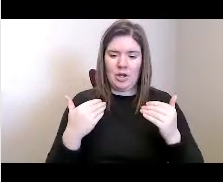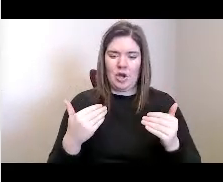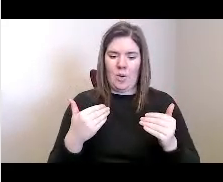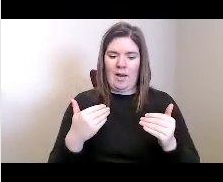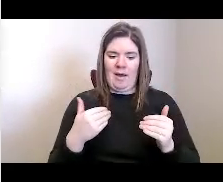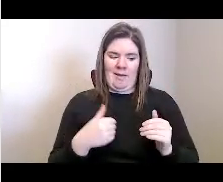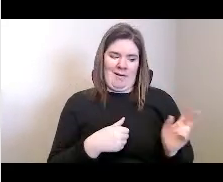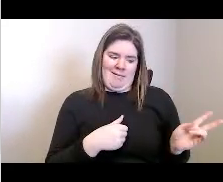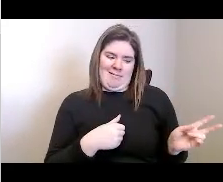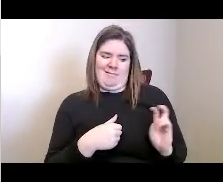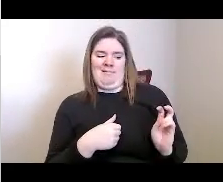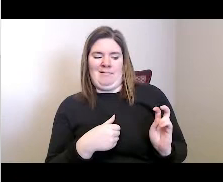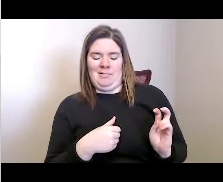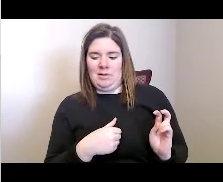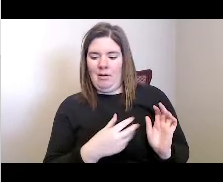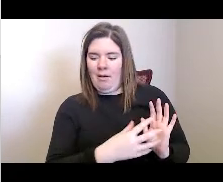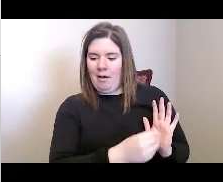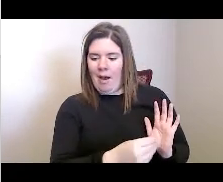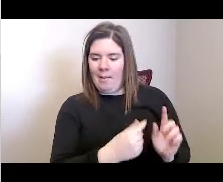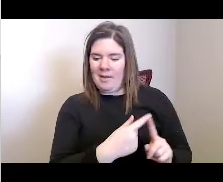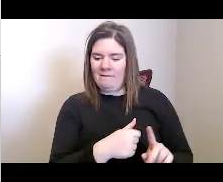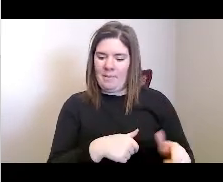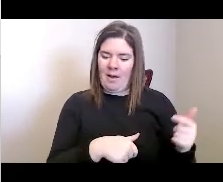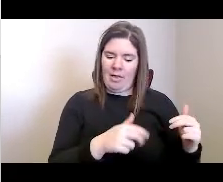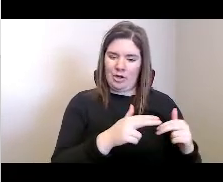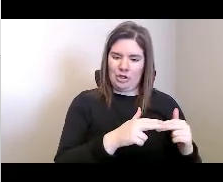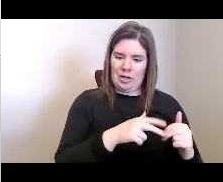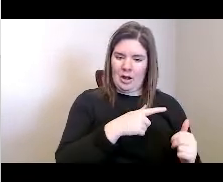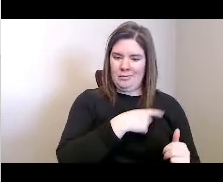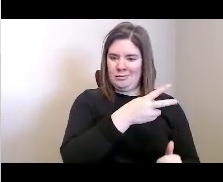my title here and put it in this box.